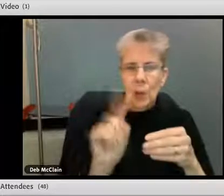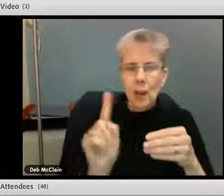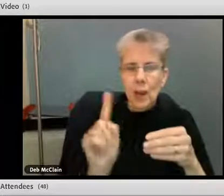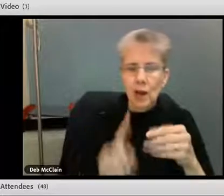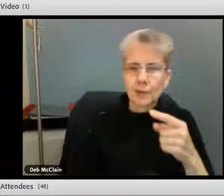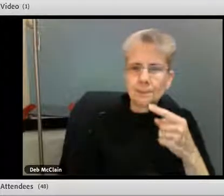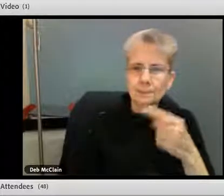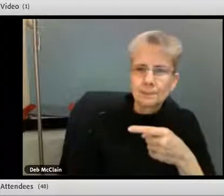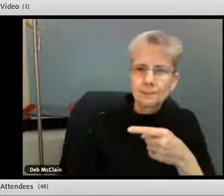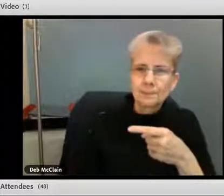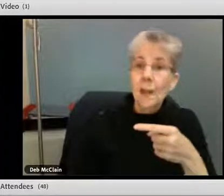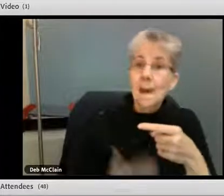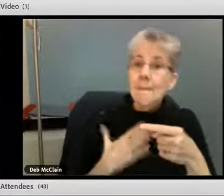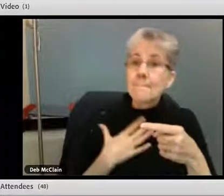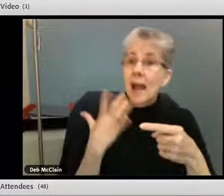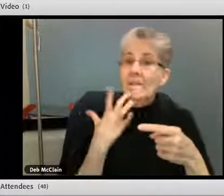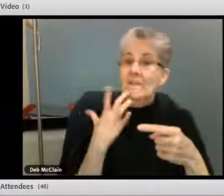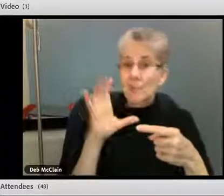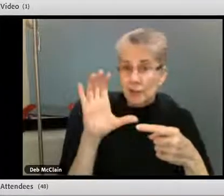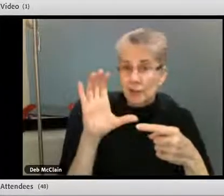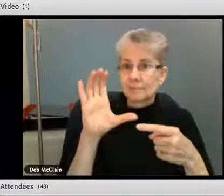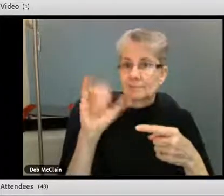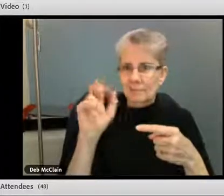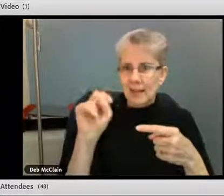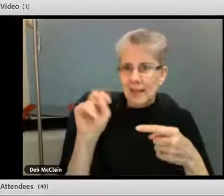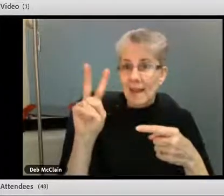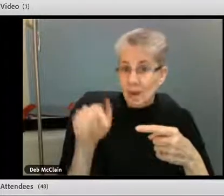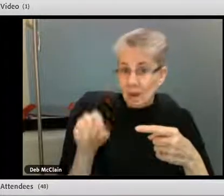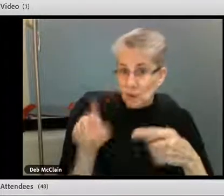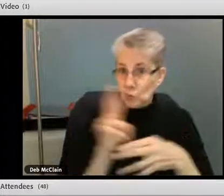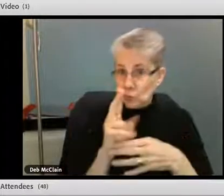How many of you have used Canva before? I bet there's a bunch of you.